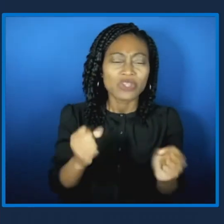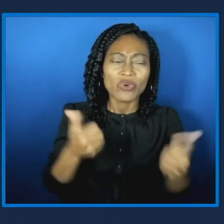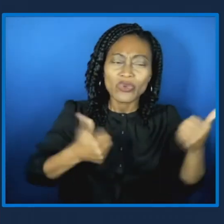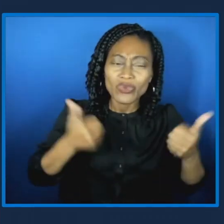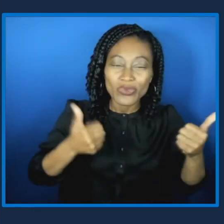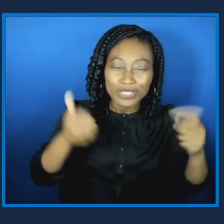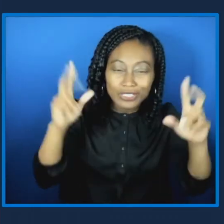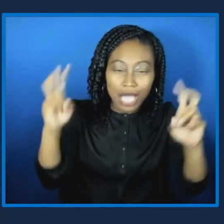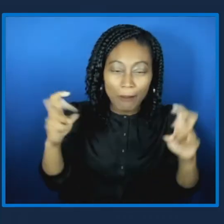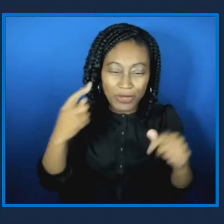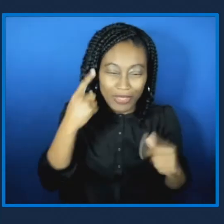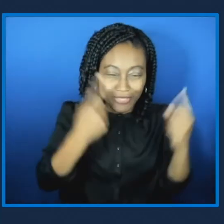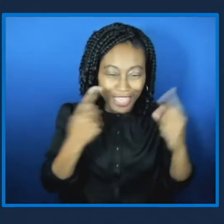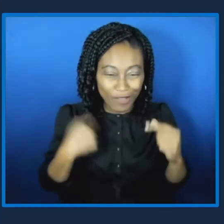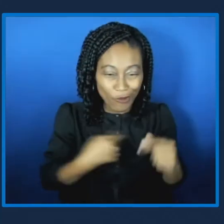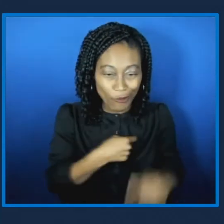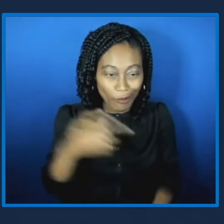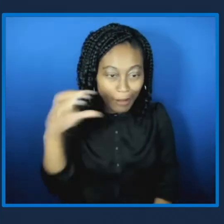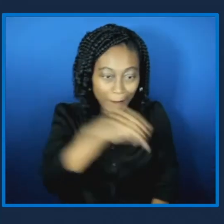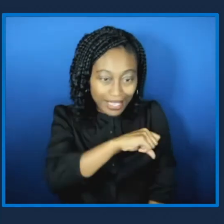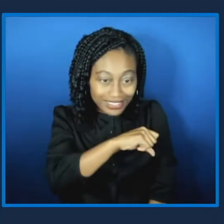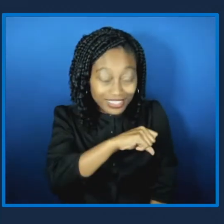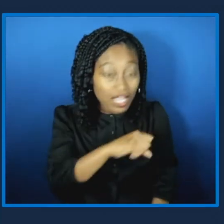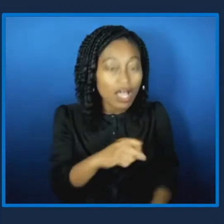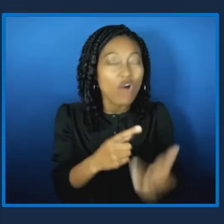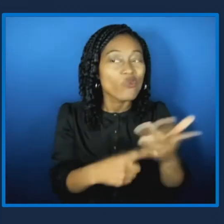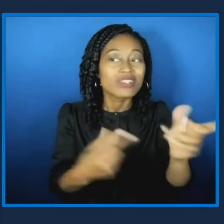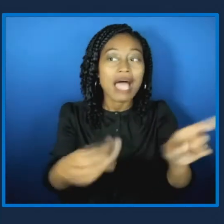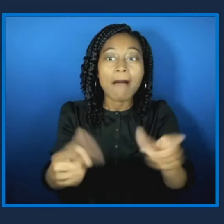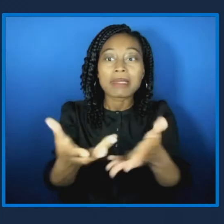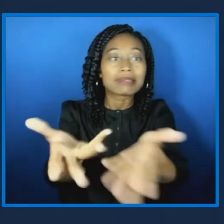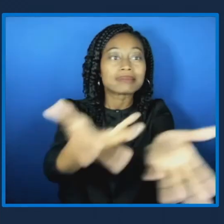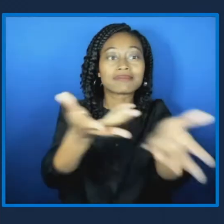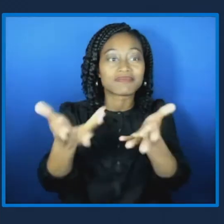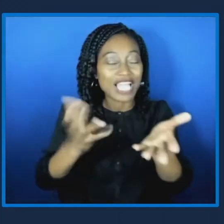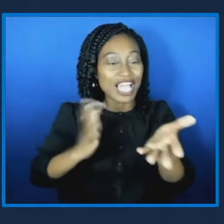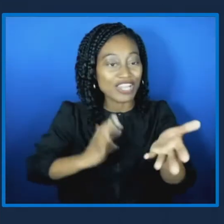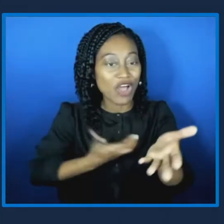What are the topics that are happening in the community that we'll look back on and think,